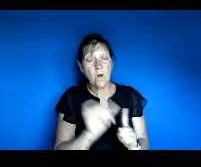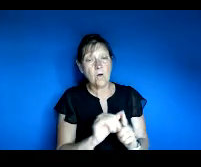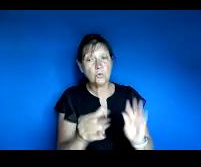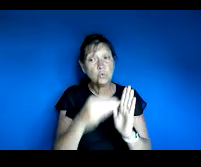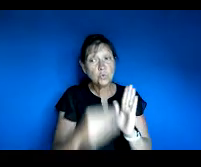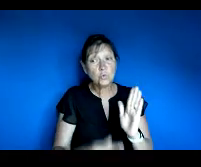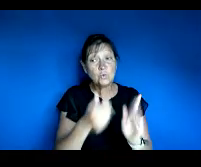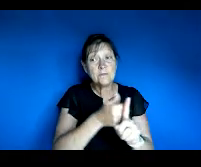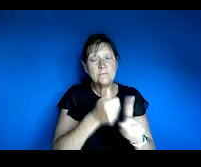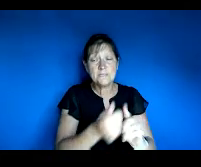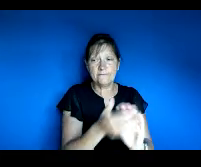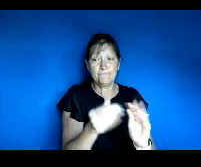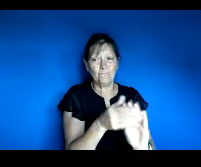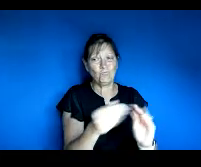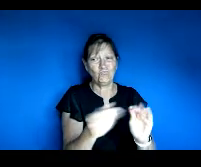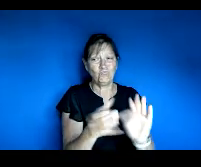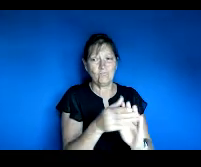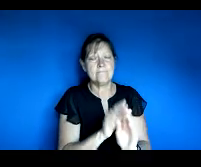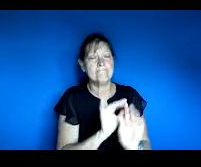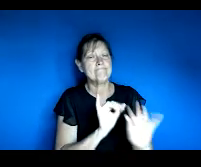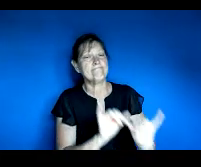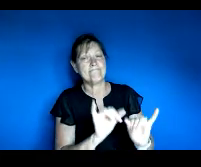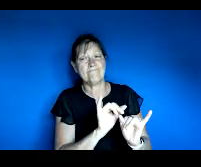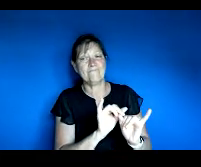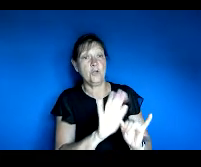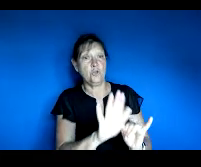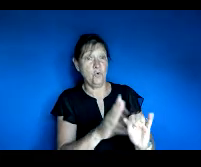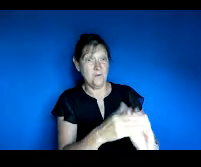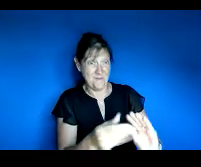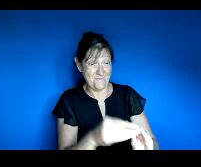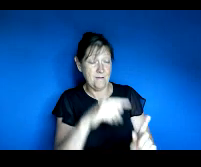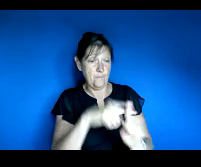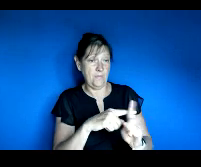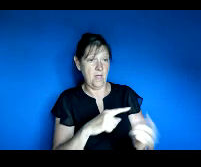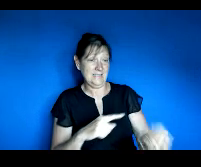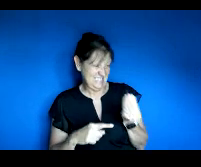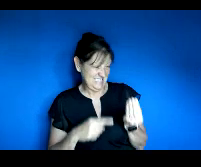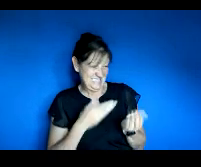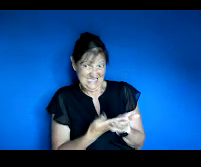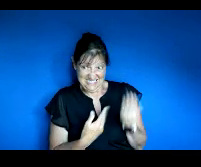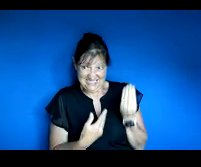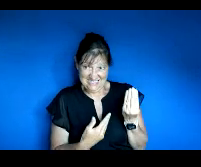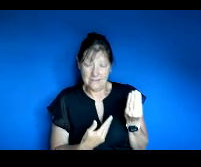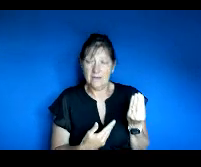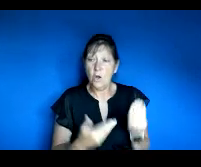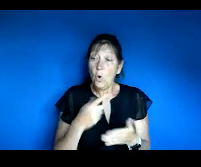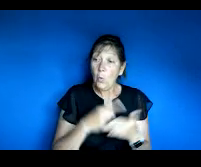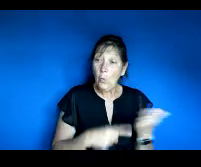to assess a student's eligibility. And so what a student has received in the past or what is recommended by a provider that they work with,